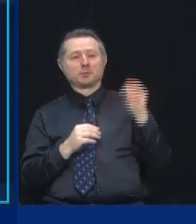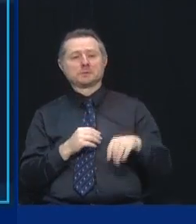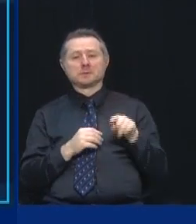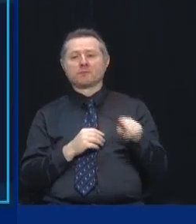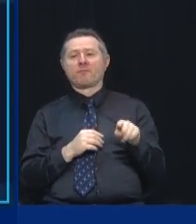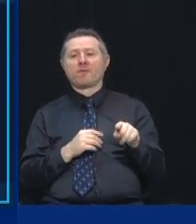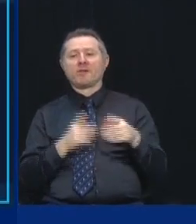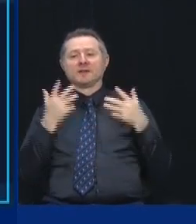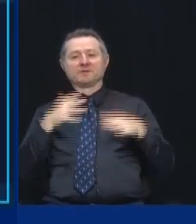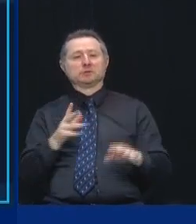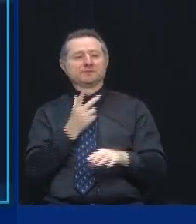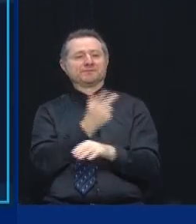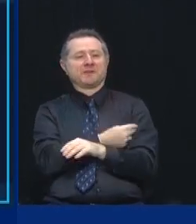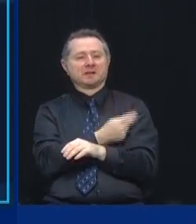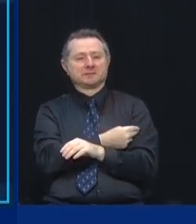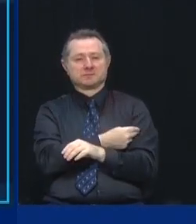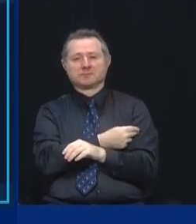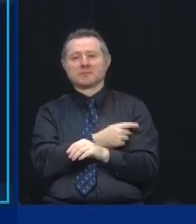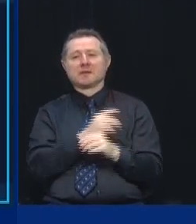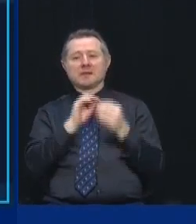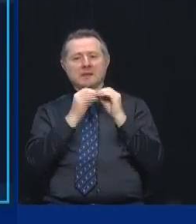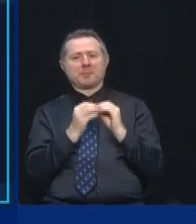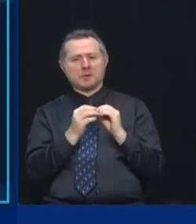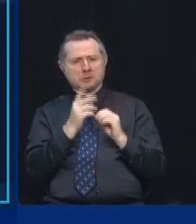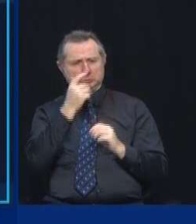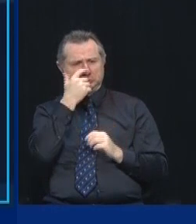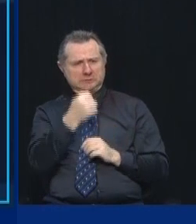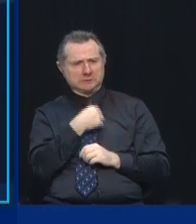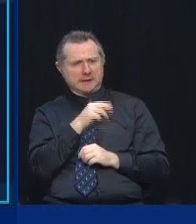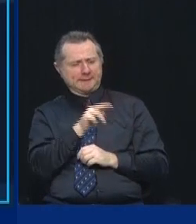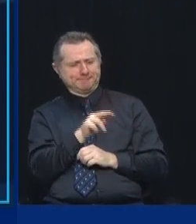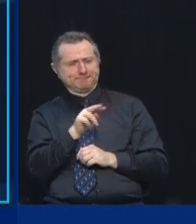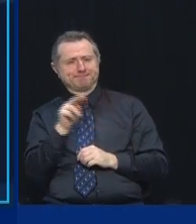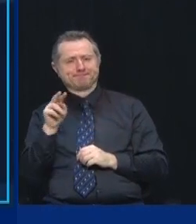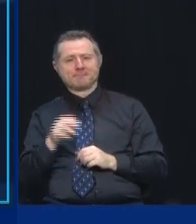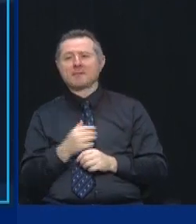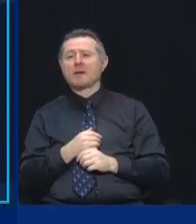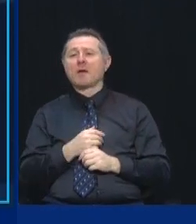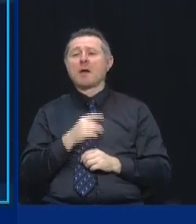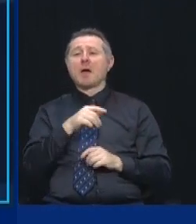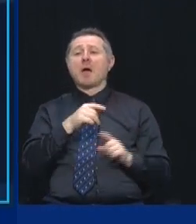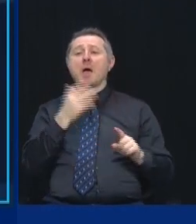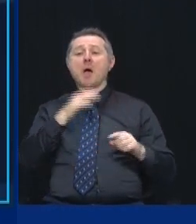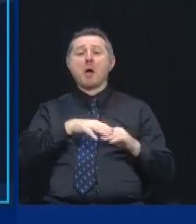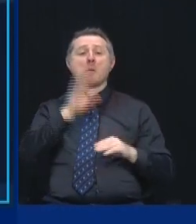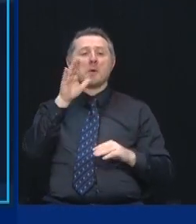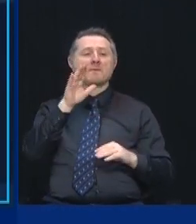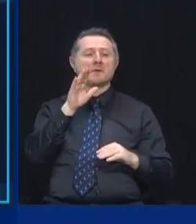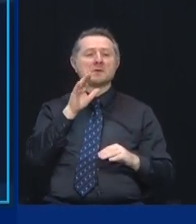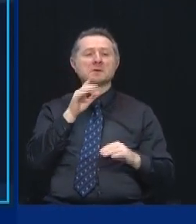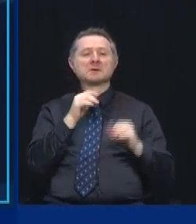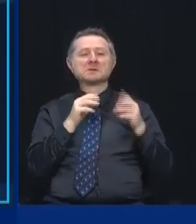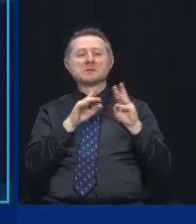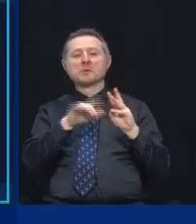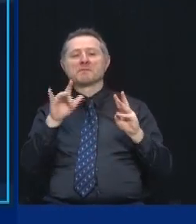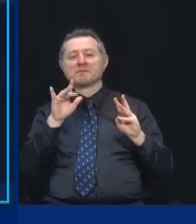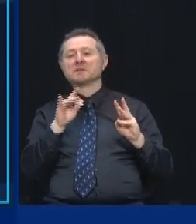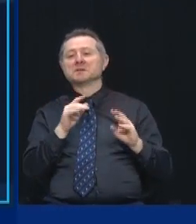INFORMATION. IF YOU LOOK AT THE PERCENTAGE OF